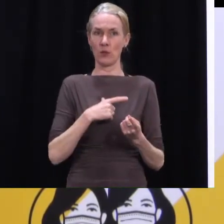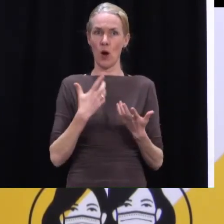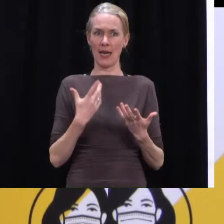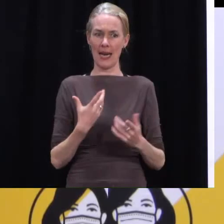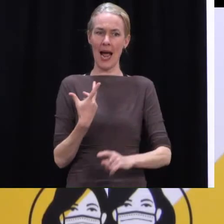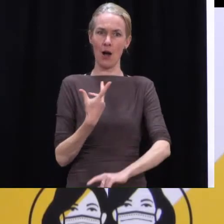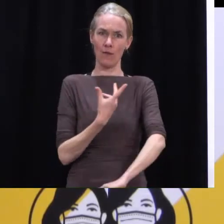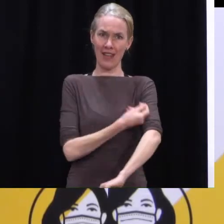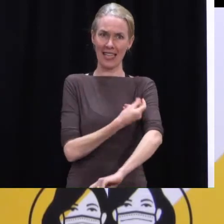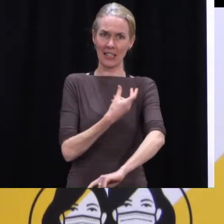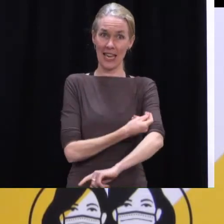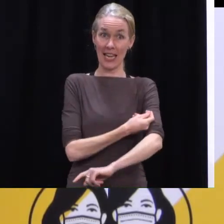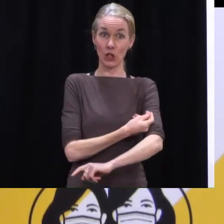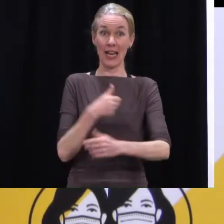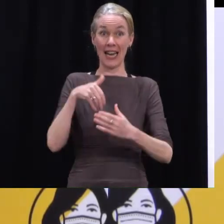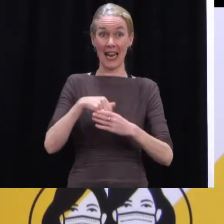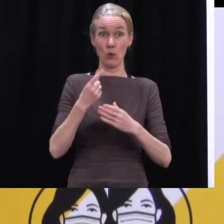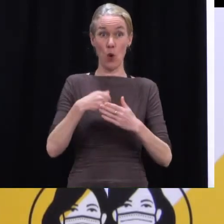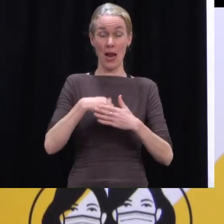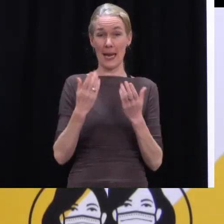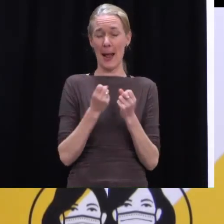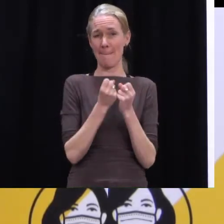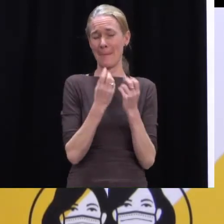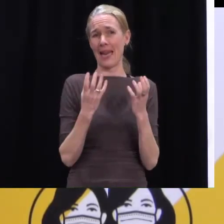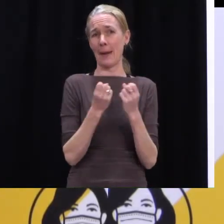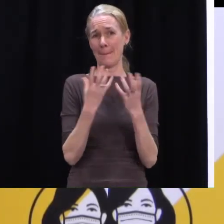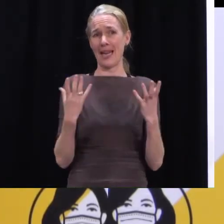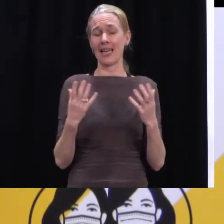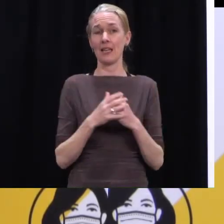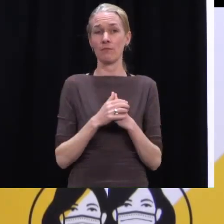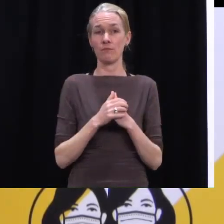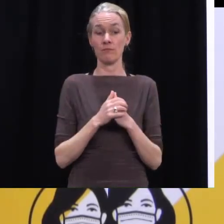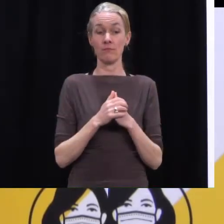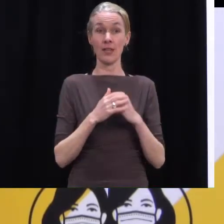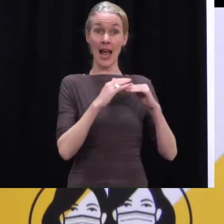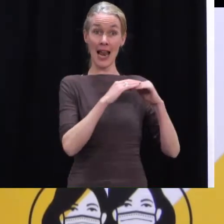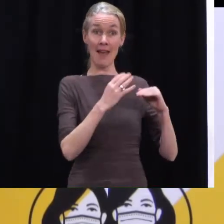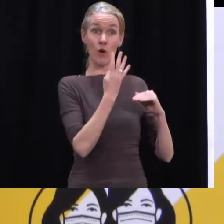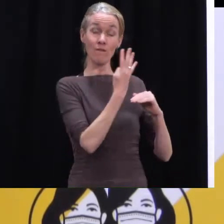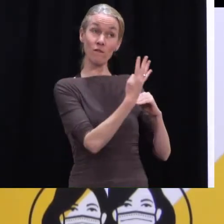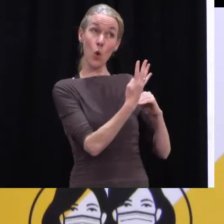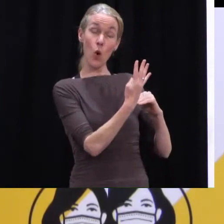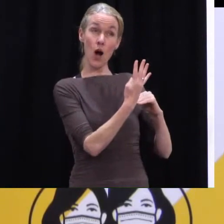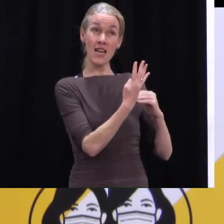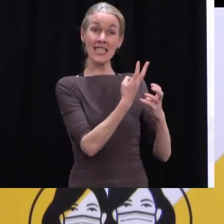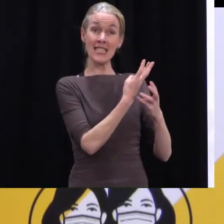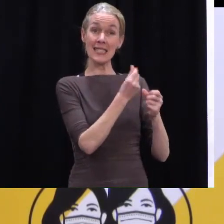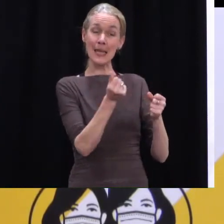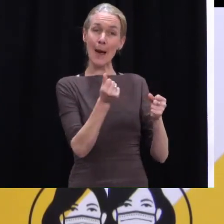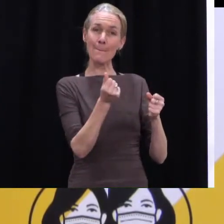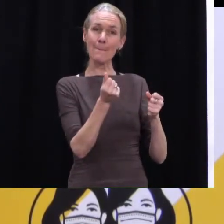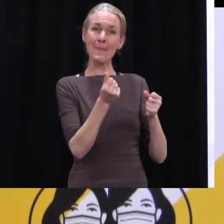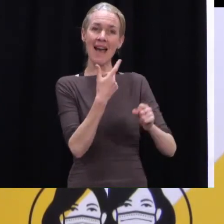So that's why we're delivering more than previously we'd planned. There are some sites that for some reasons may not